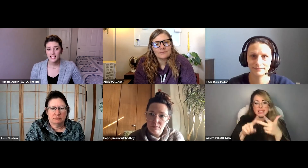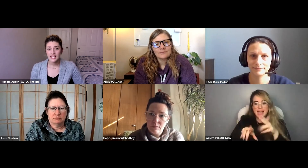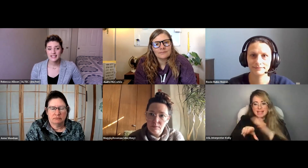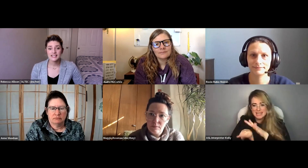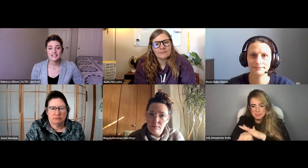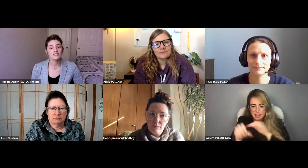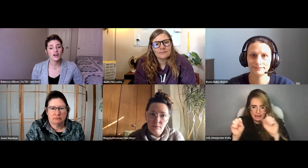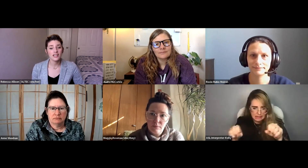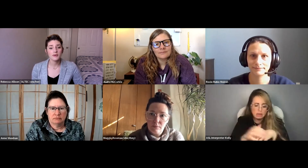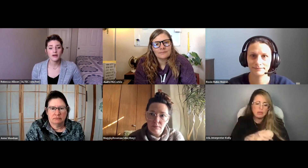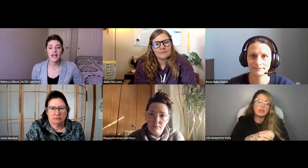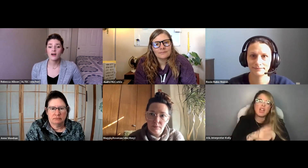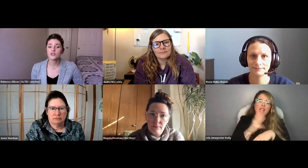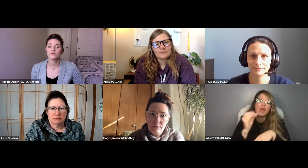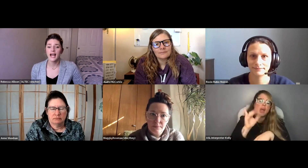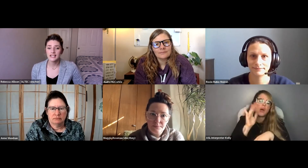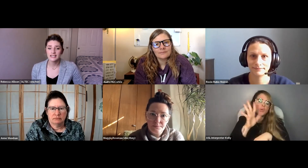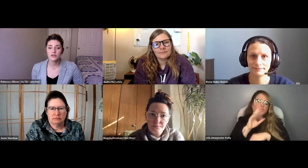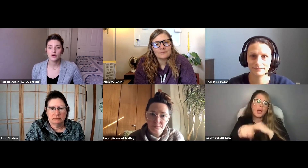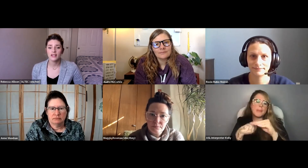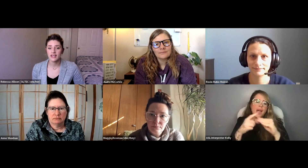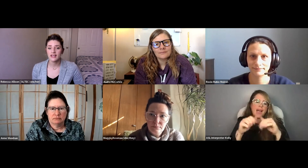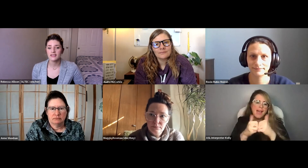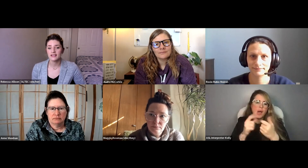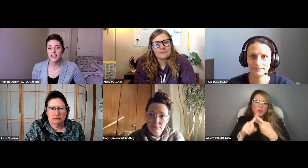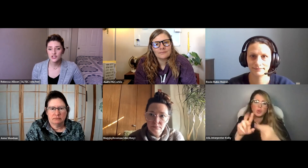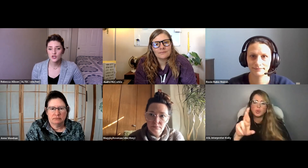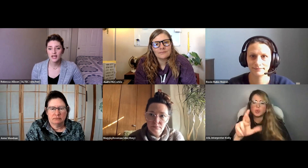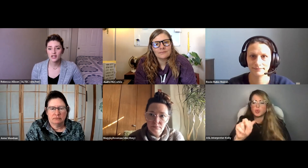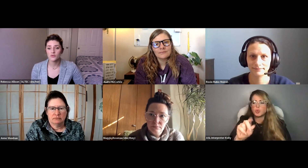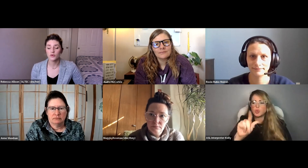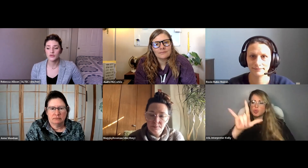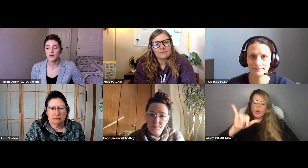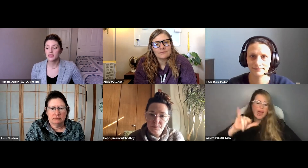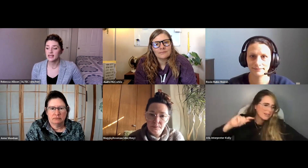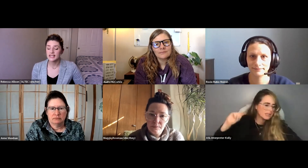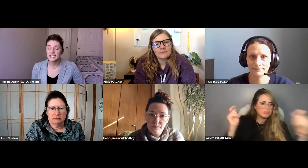and is talking about how to radically rethink the classroom and our goals within it.